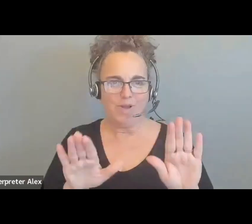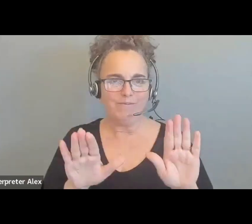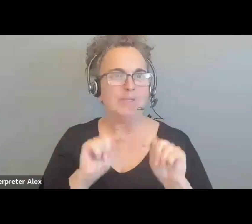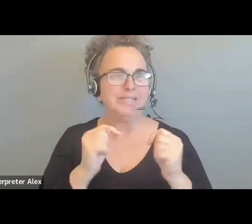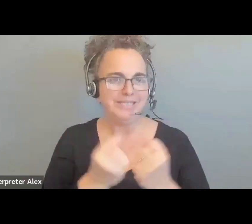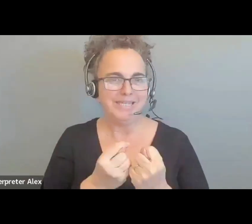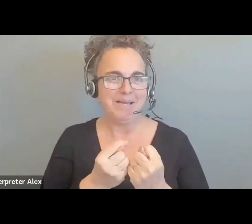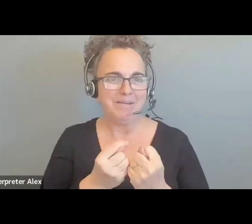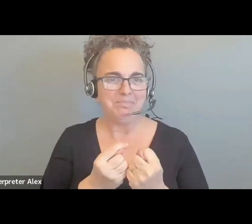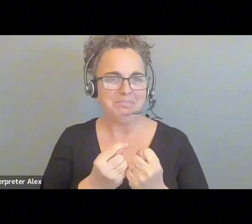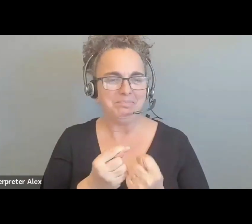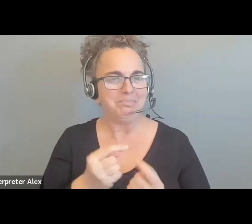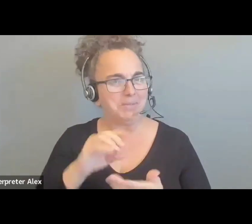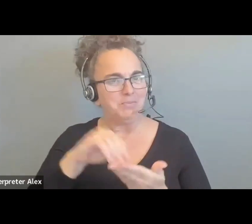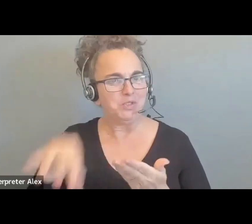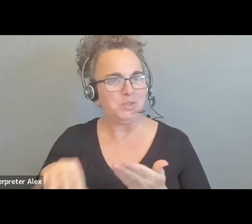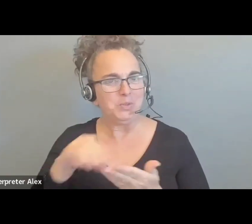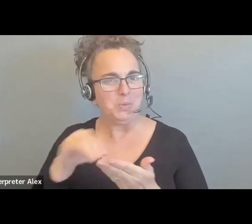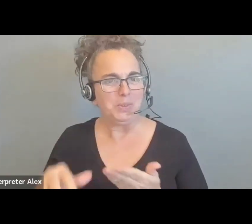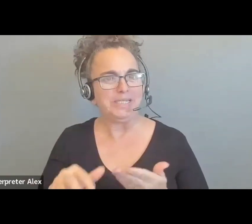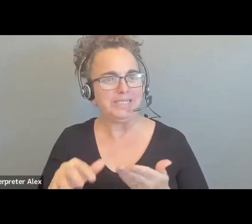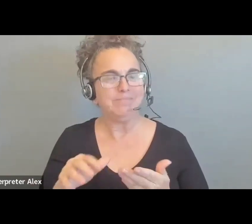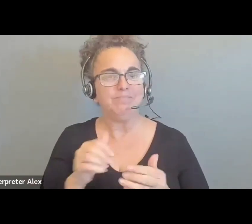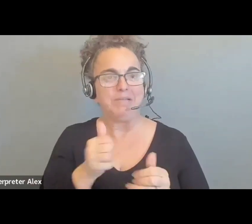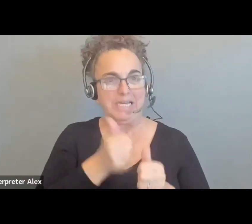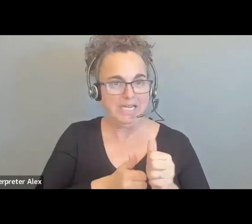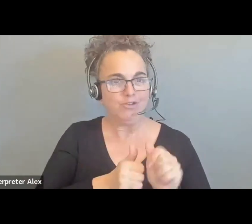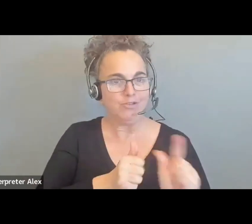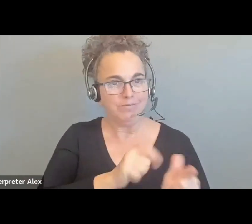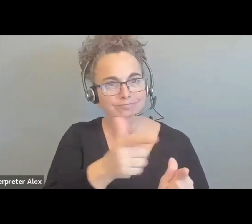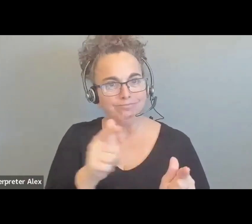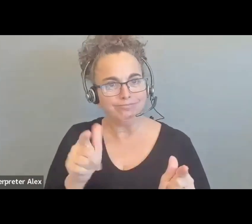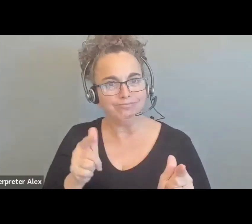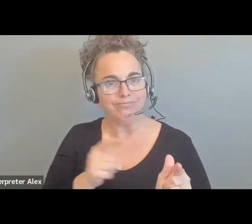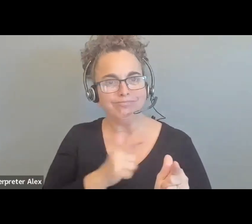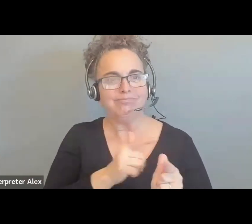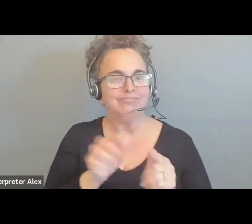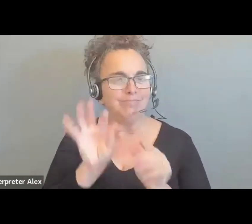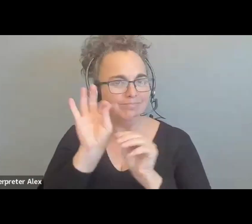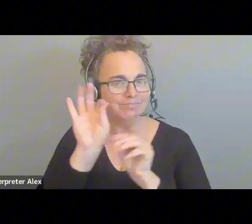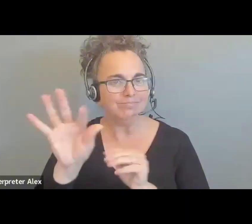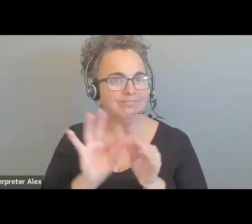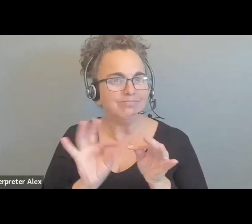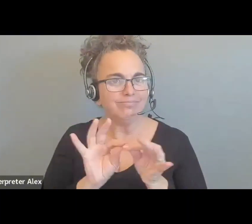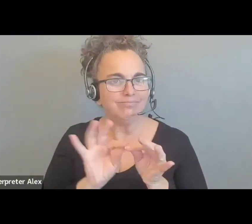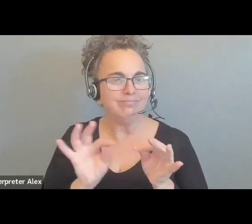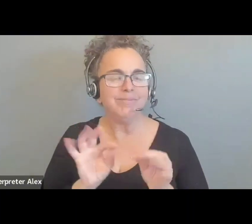They are, they'll share more about their project, but this is the Cornell Assistive